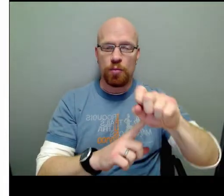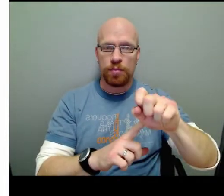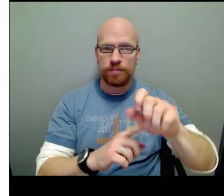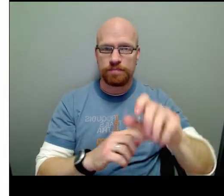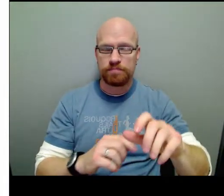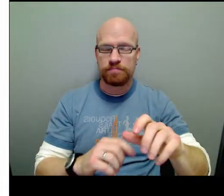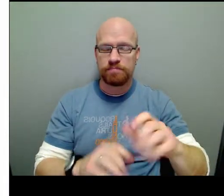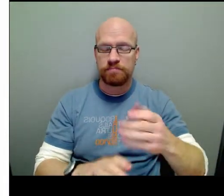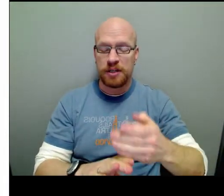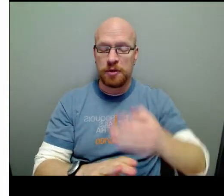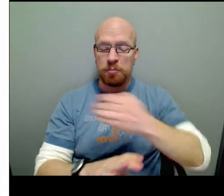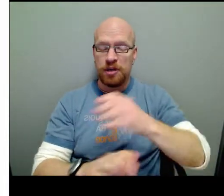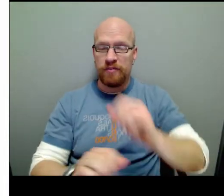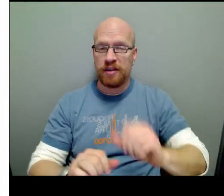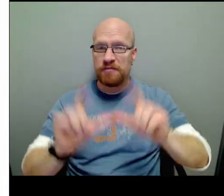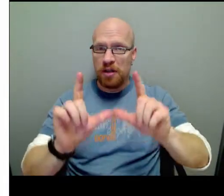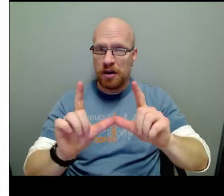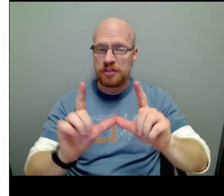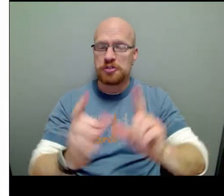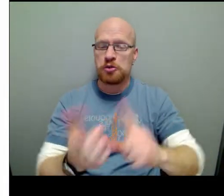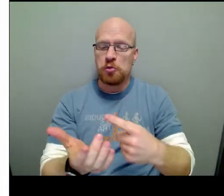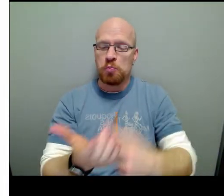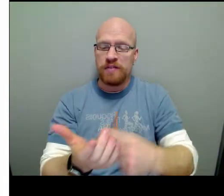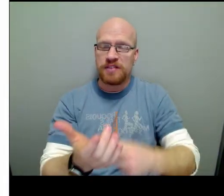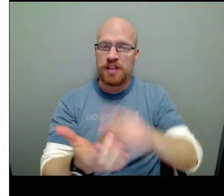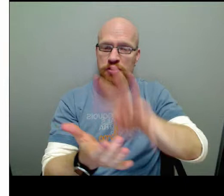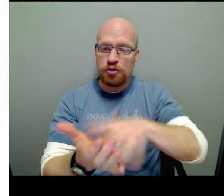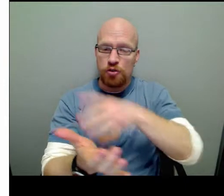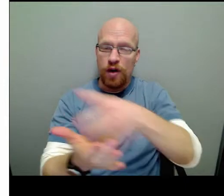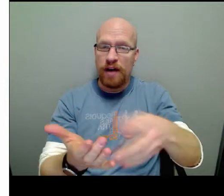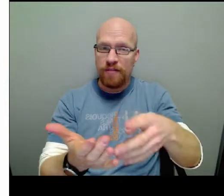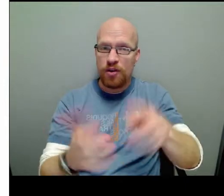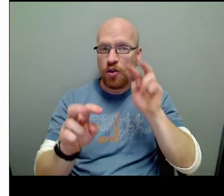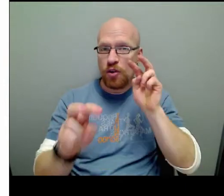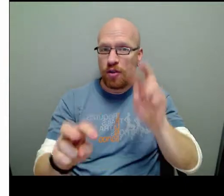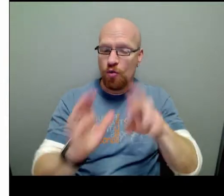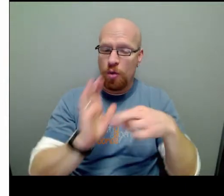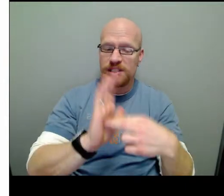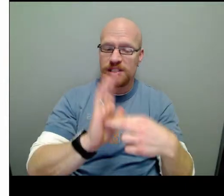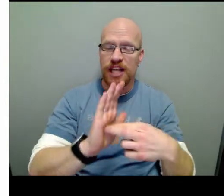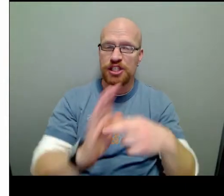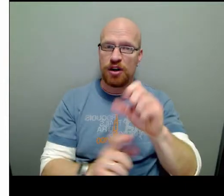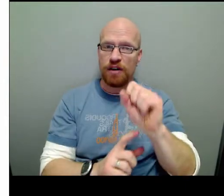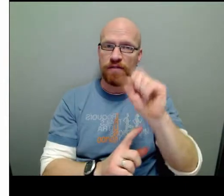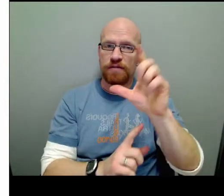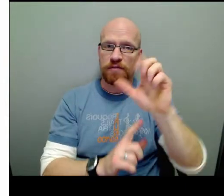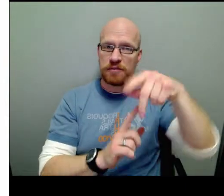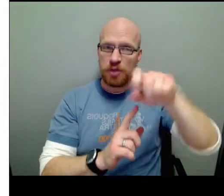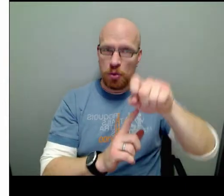In previous blogs we discussed a graphical recitation of slope.